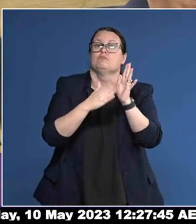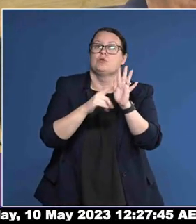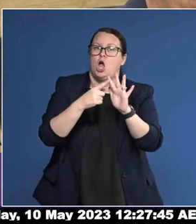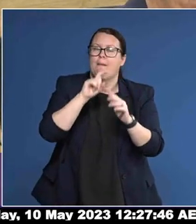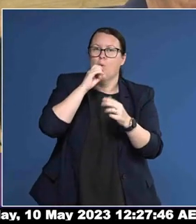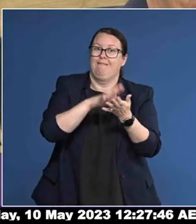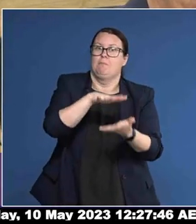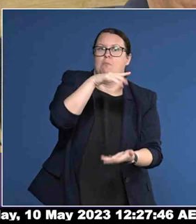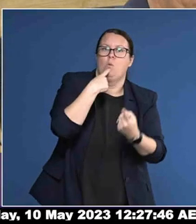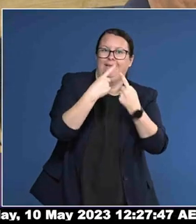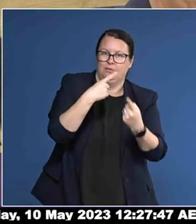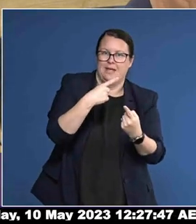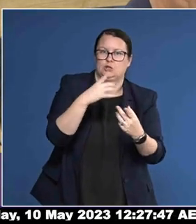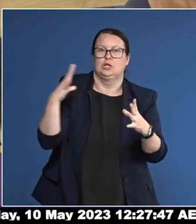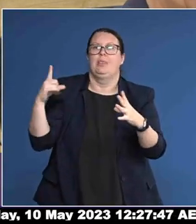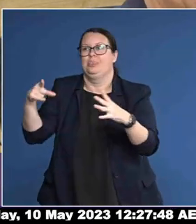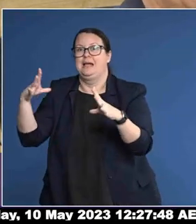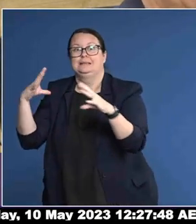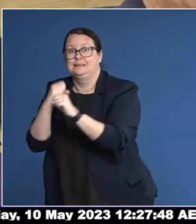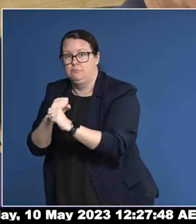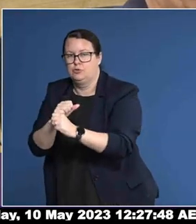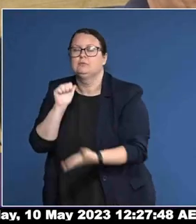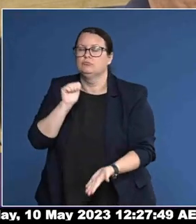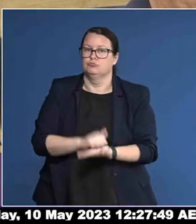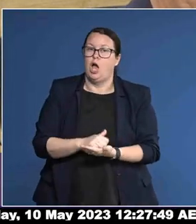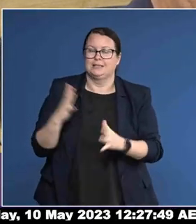Yes, it does. MS EASTMAN: And in terms of preparing this table and what is